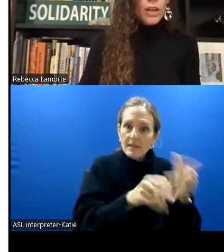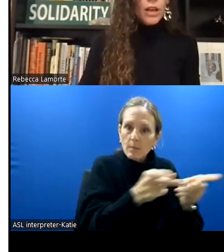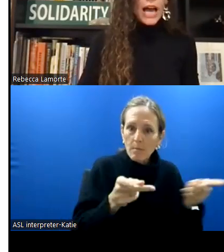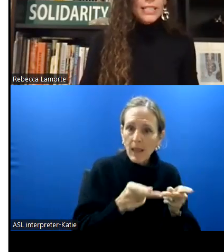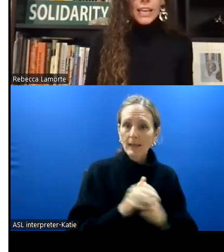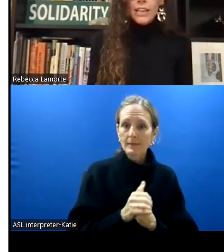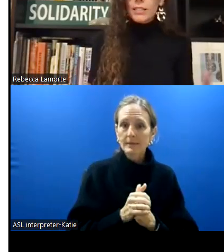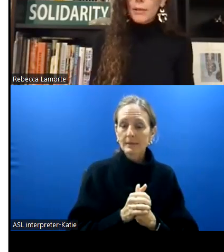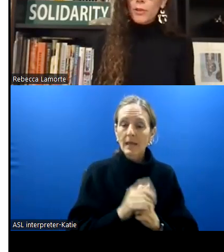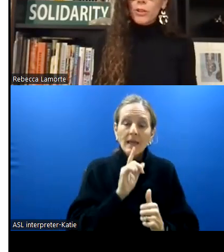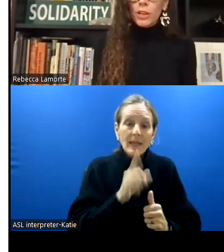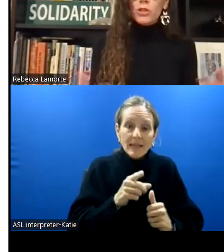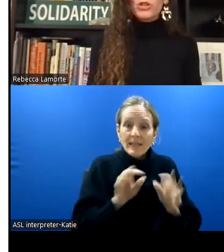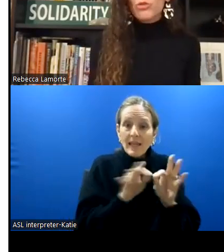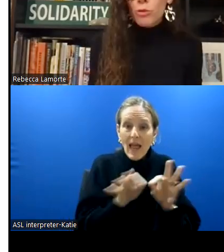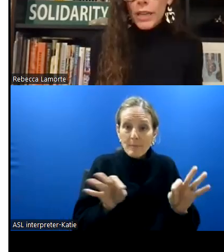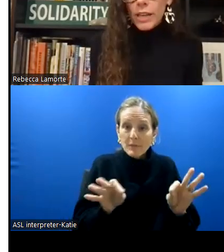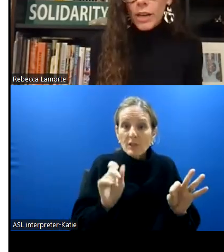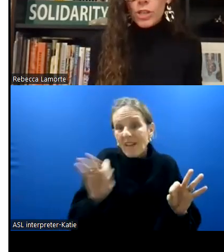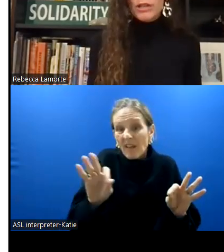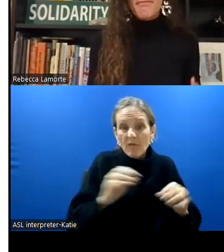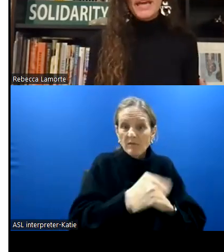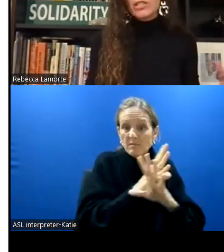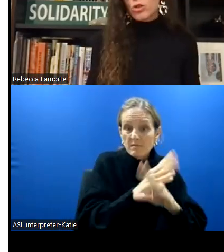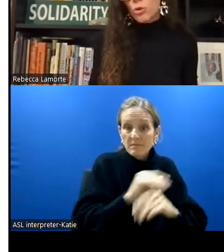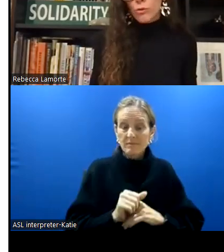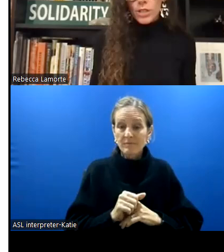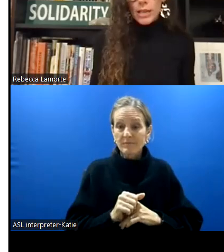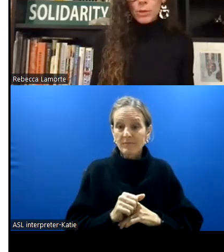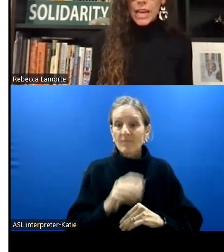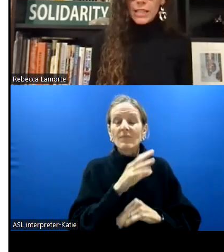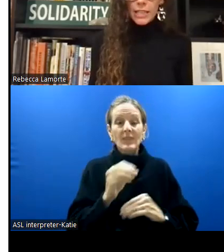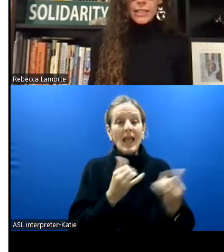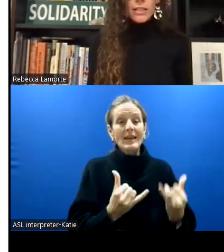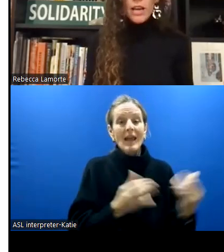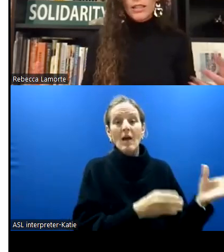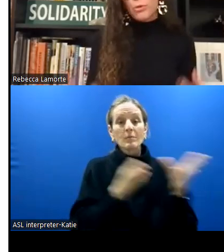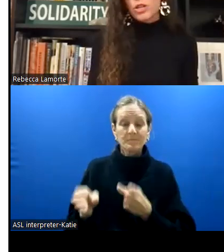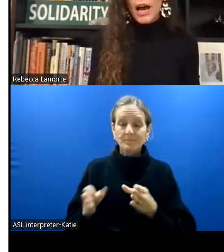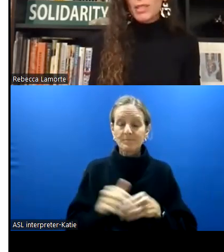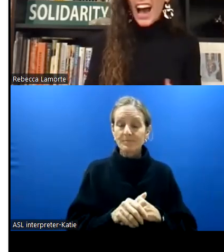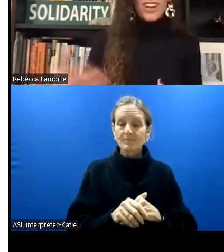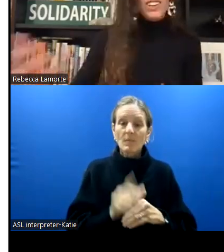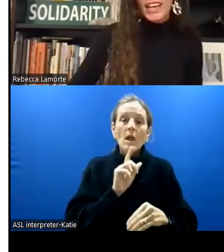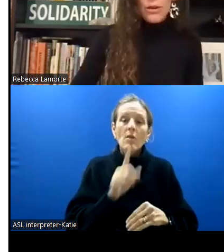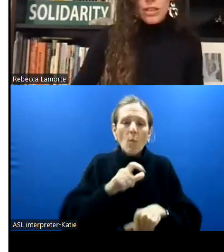And taking it a step further into our social media, which is an amazing tool for disabled candidates. There were times I couldn't get out